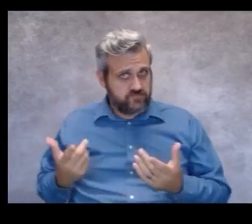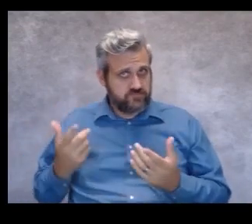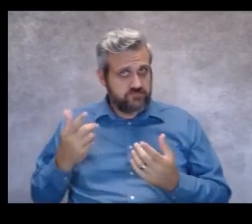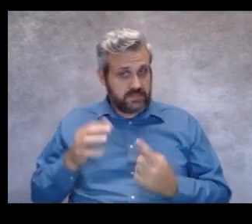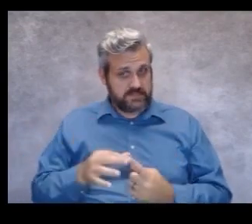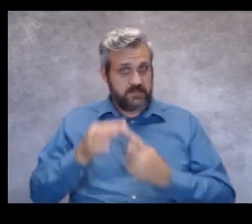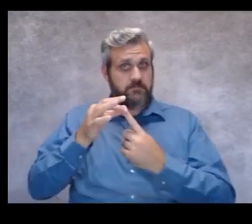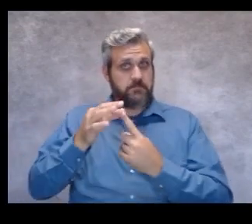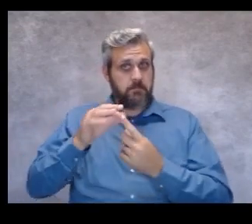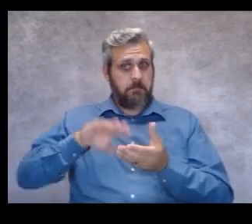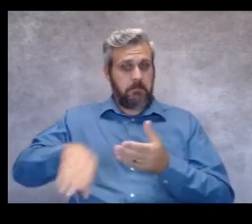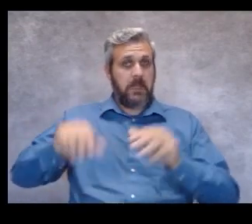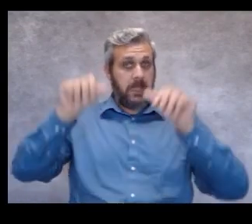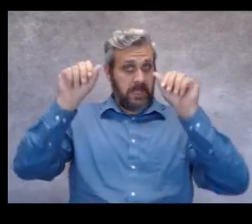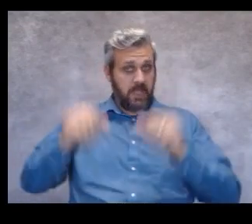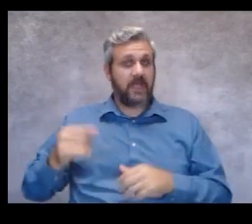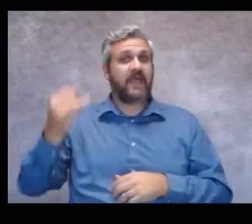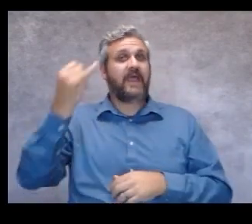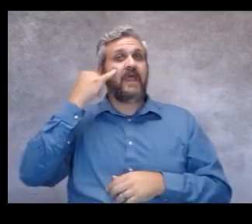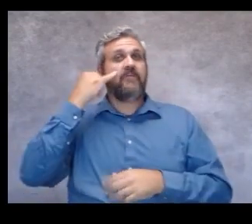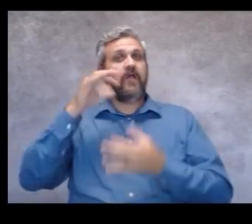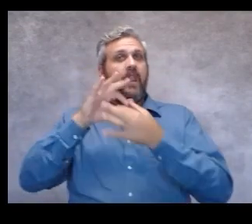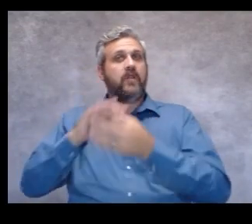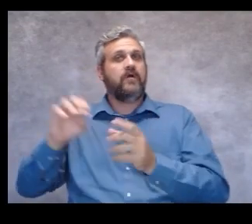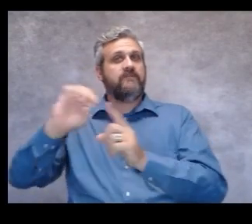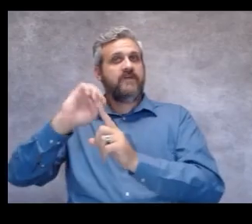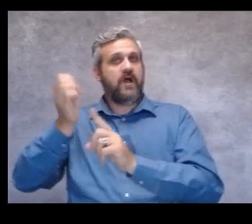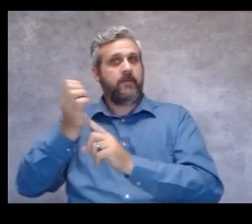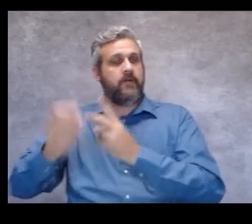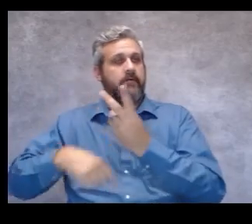Exceptions can be made if there are environmental, cultural, and disabling